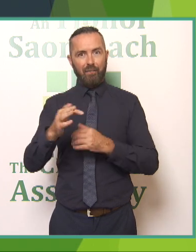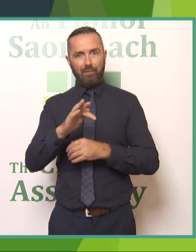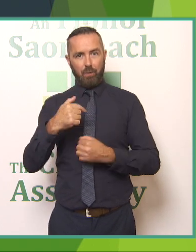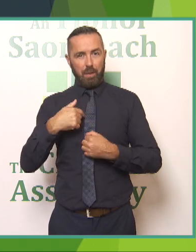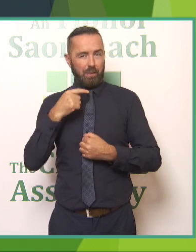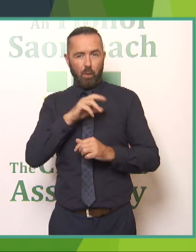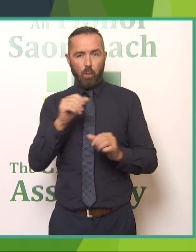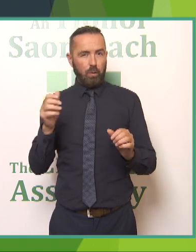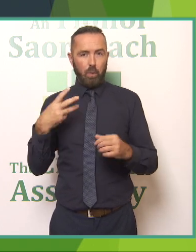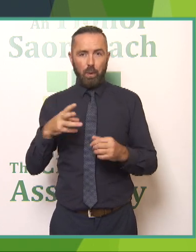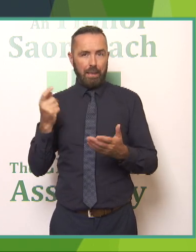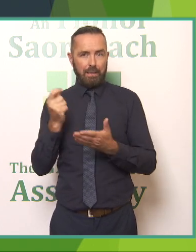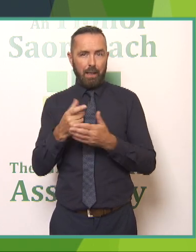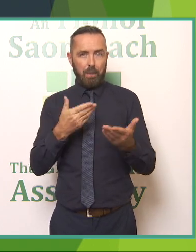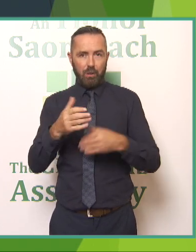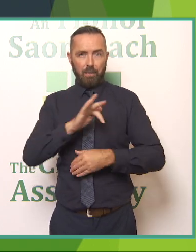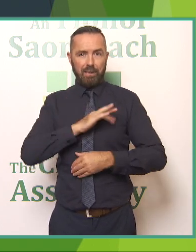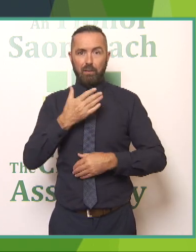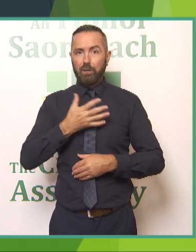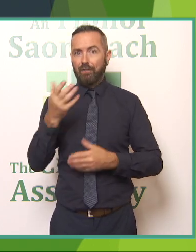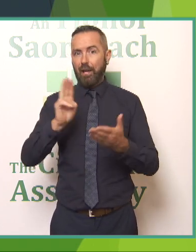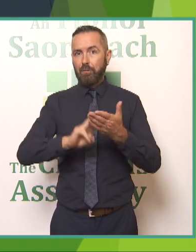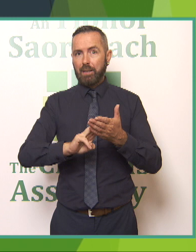and introduction because I've I've only five minutes I've been told to keep it fairly quick